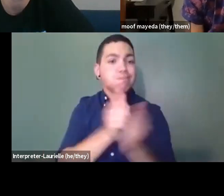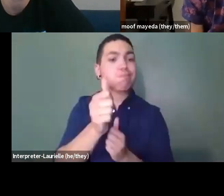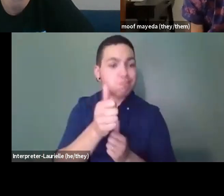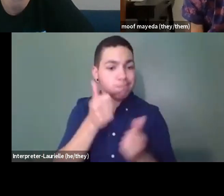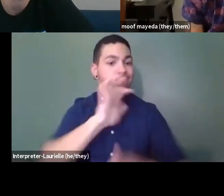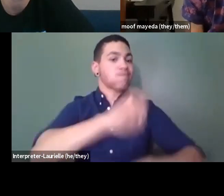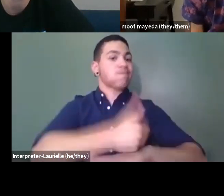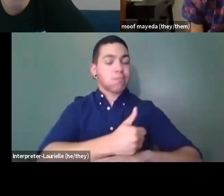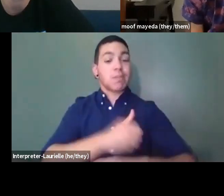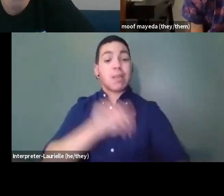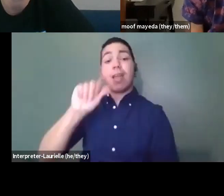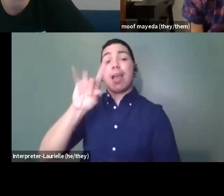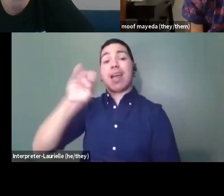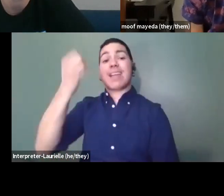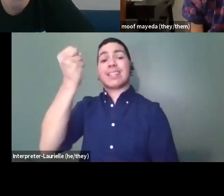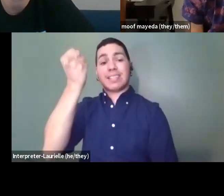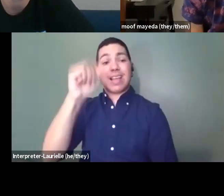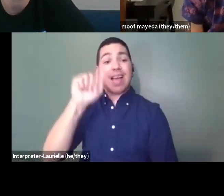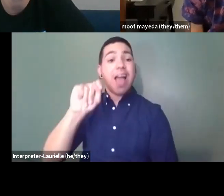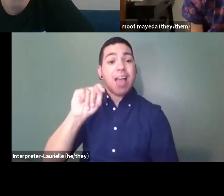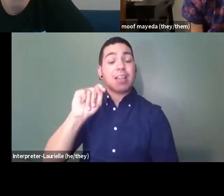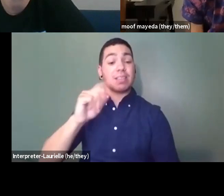Oregon have a suicide model plan.